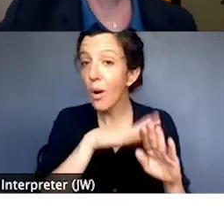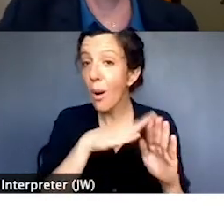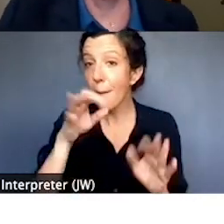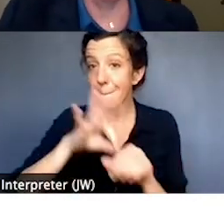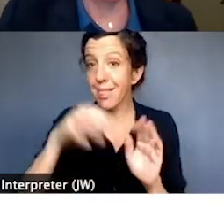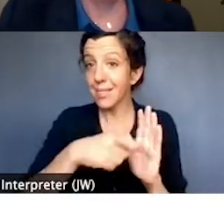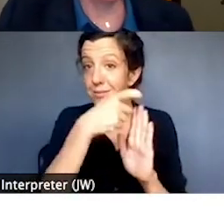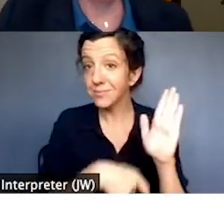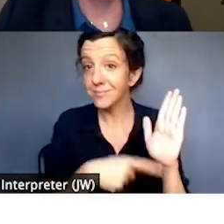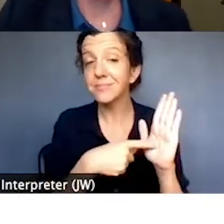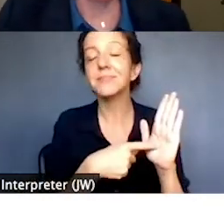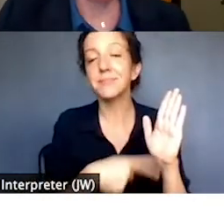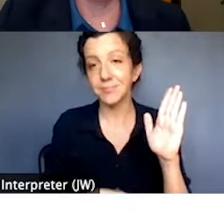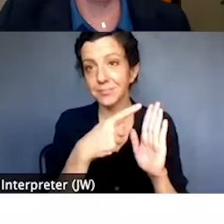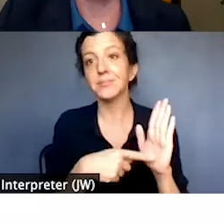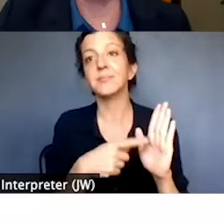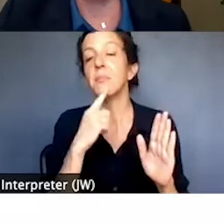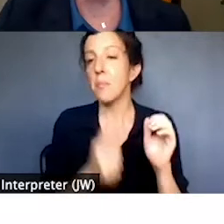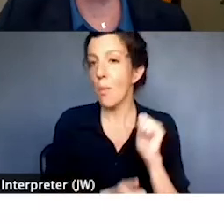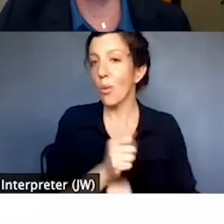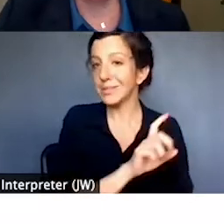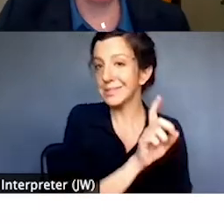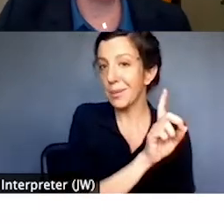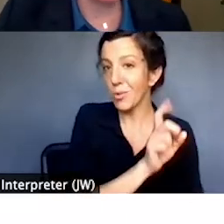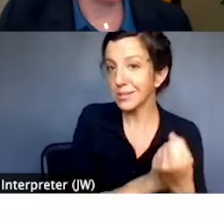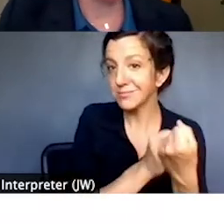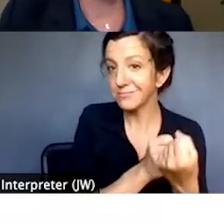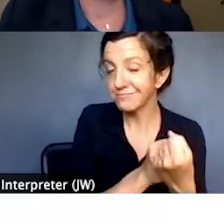And then on support, we have the ACLU, League of Women Voters,